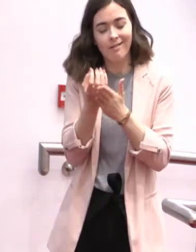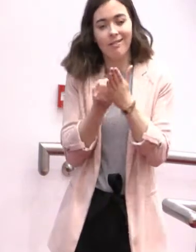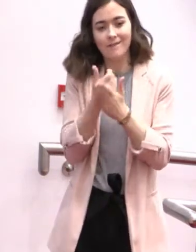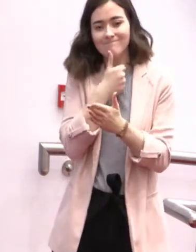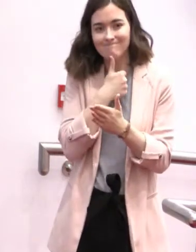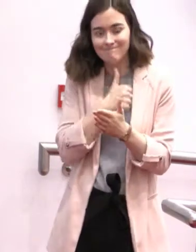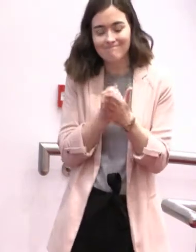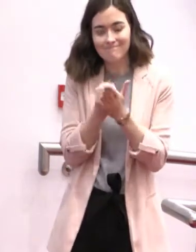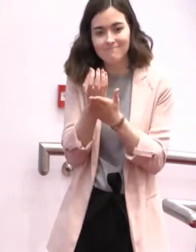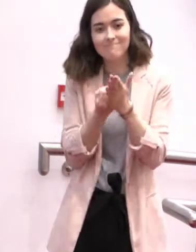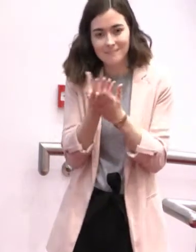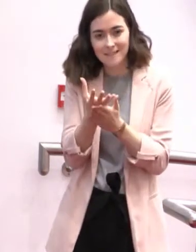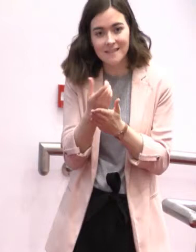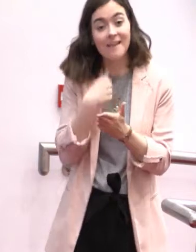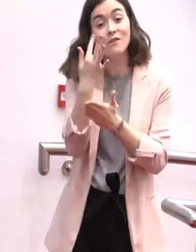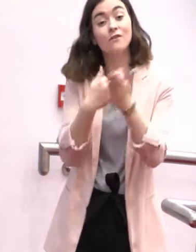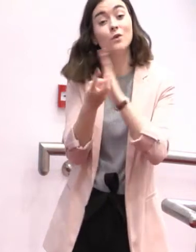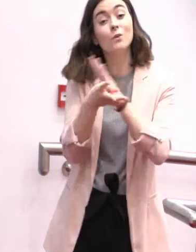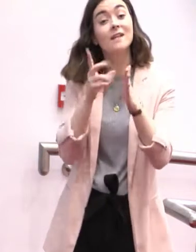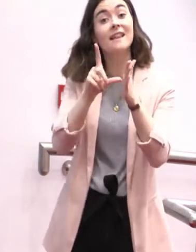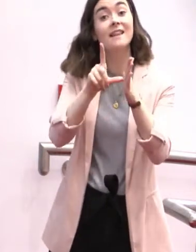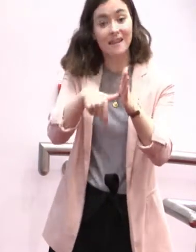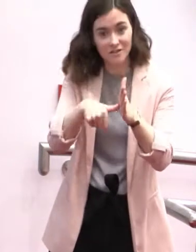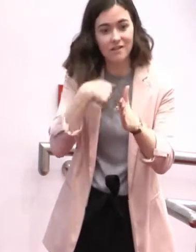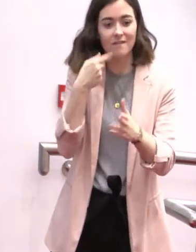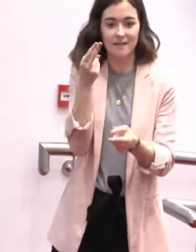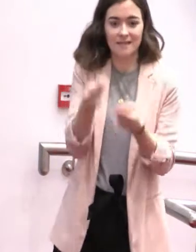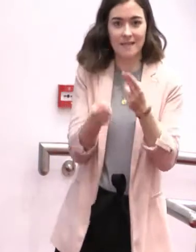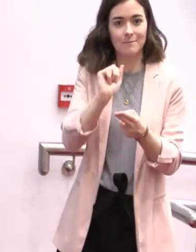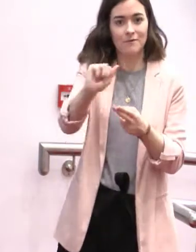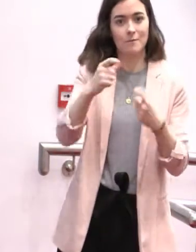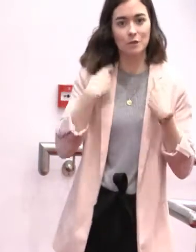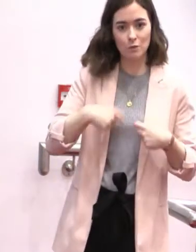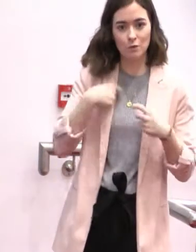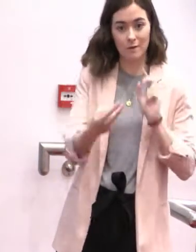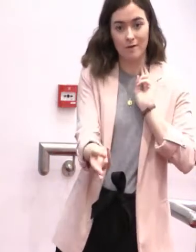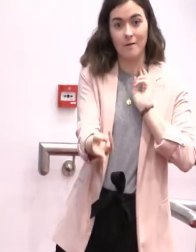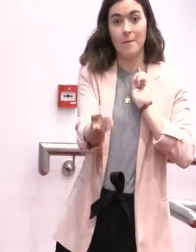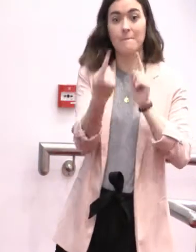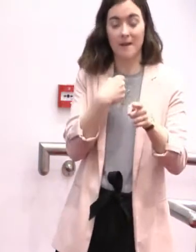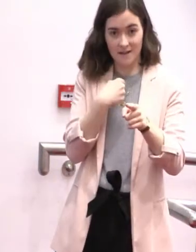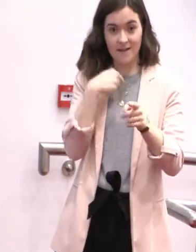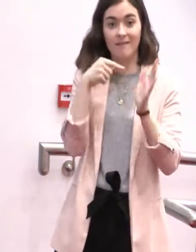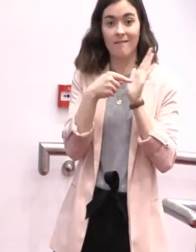A few weeks later, came back and it was quite interesting.